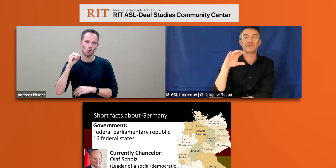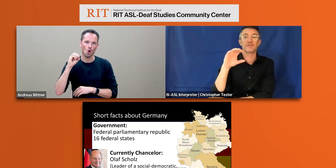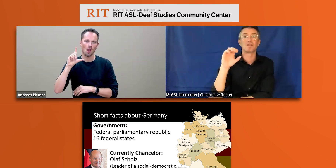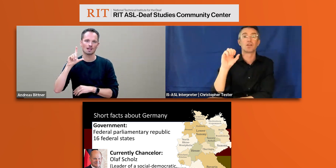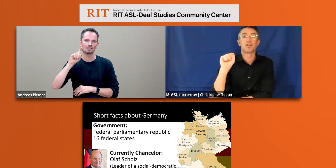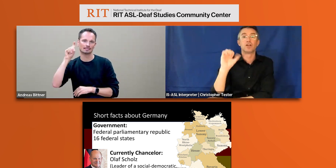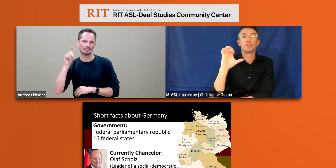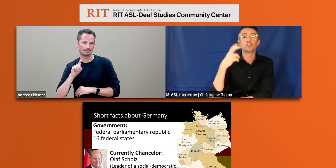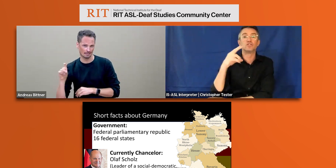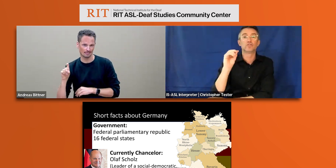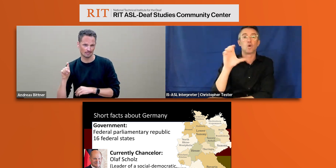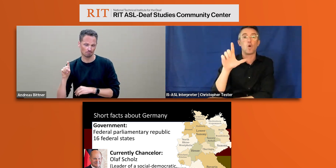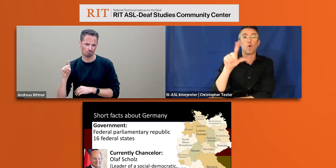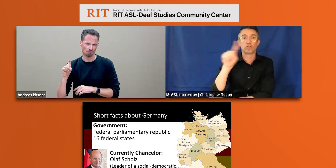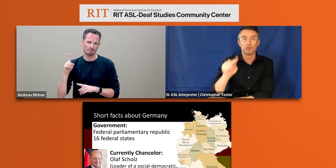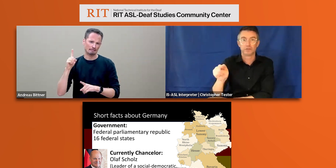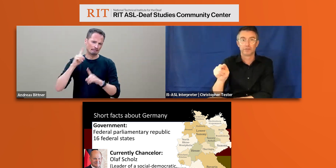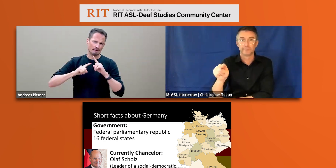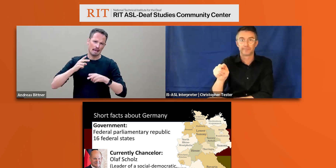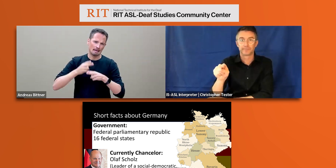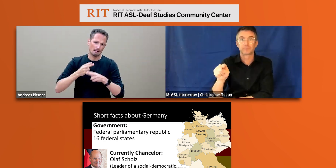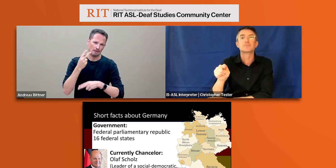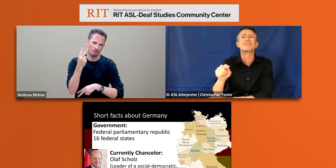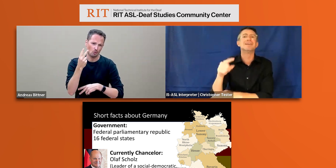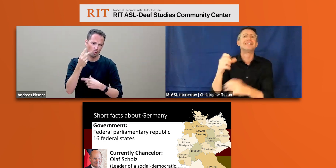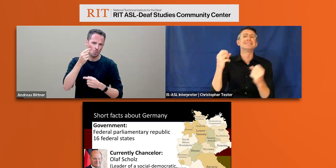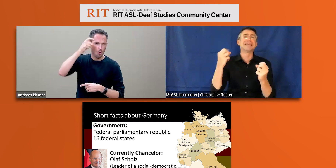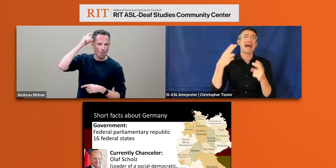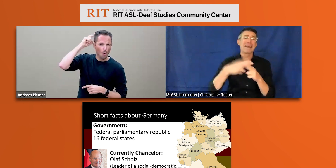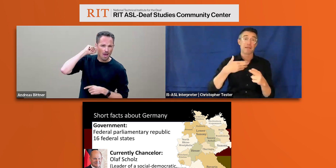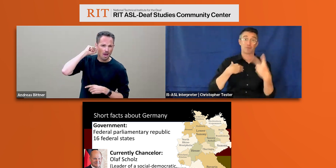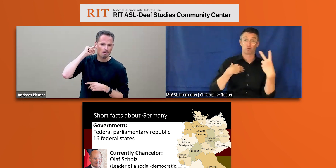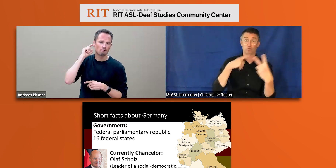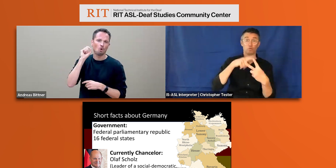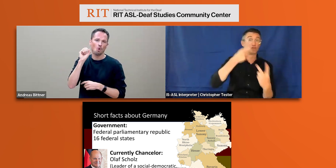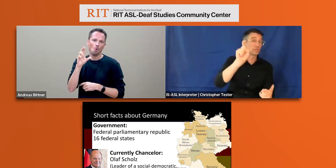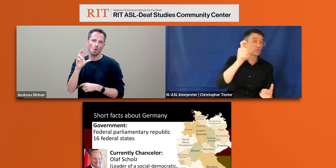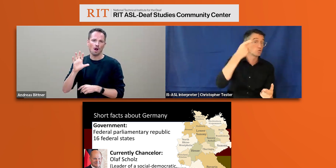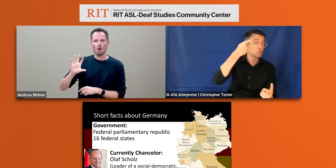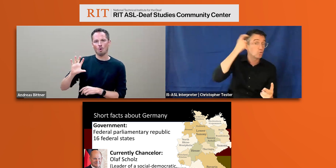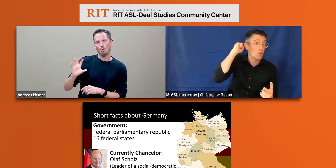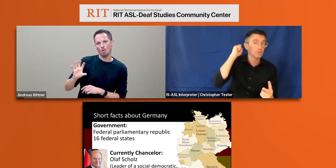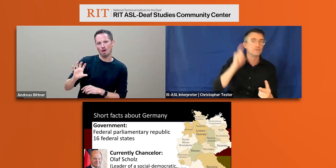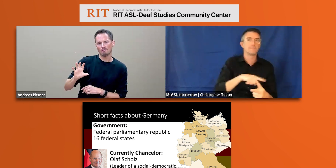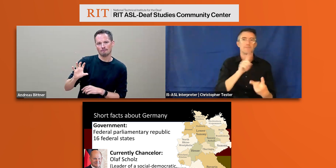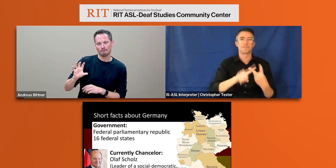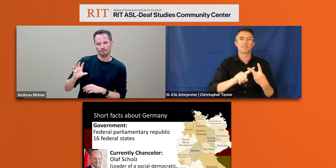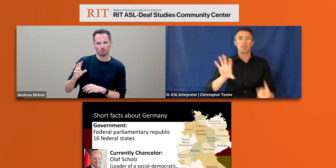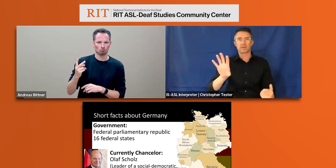and the leader of that is Olaf Scholz.